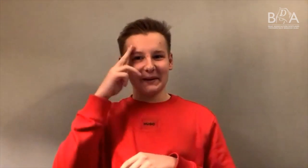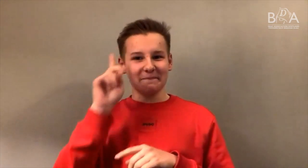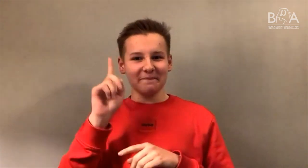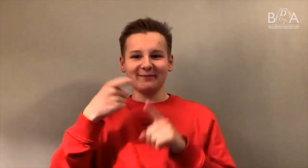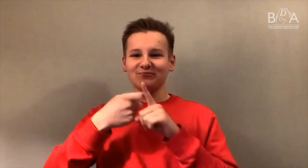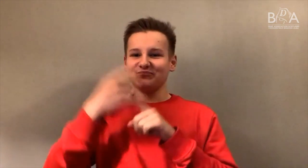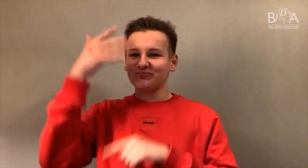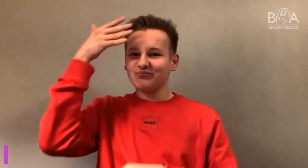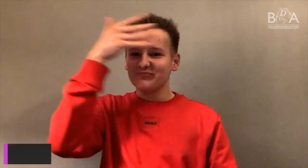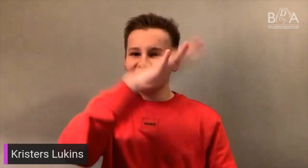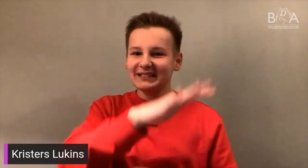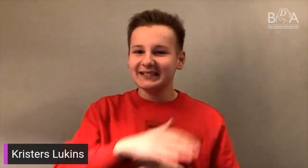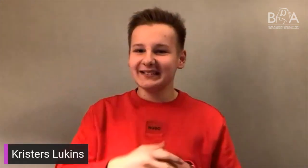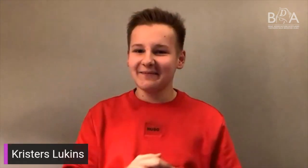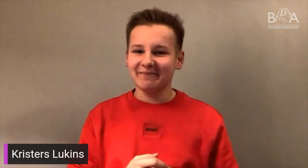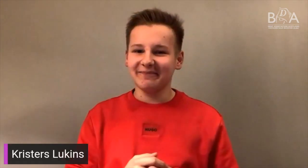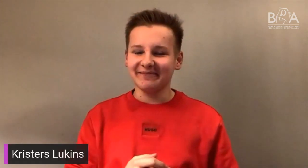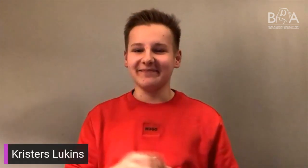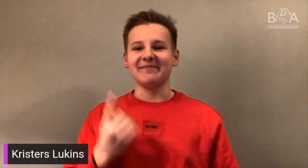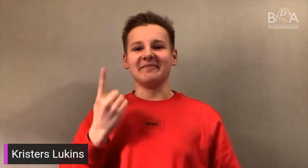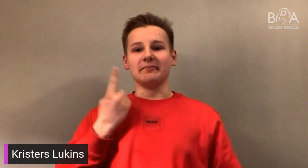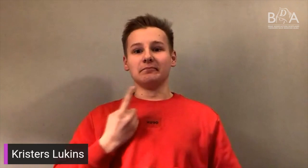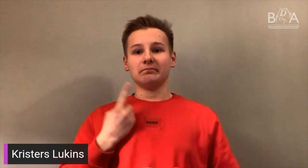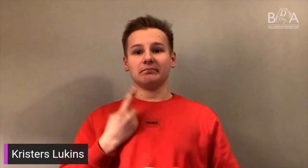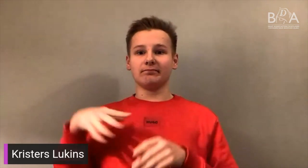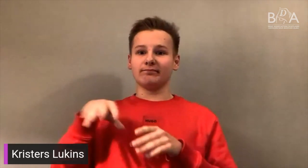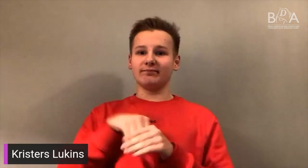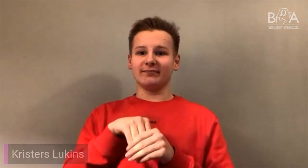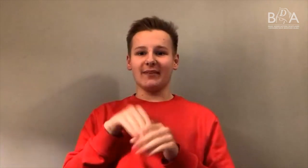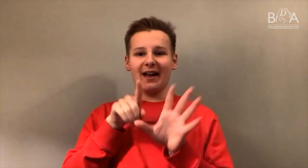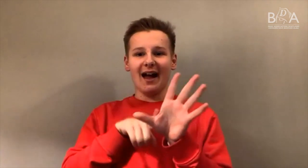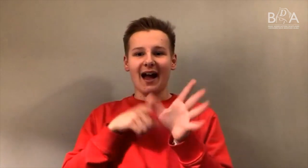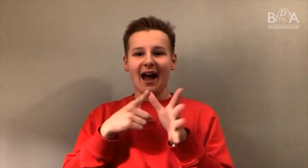My name is Kristers. I am a member